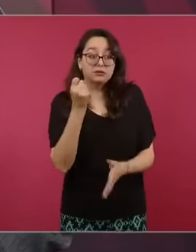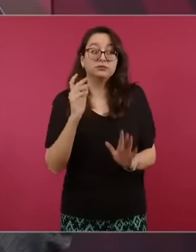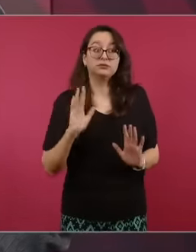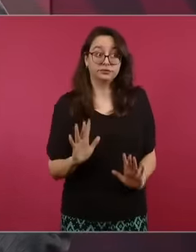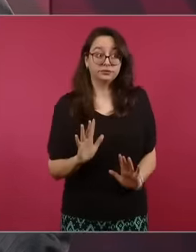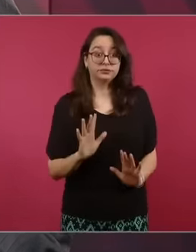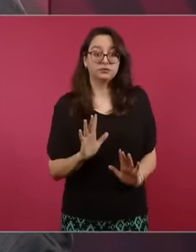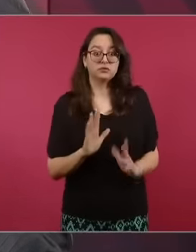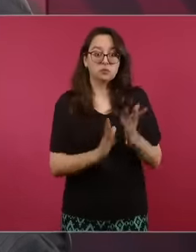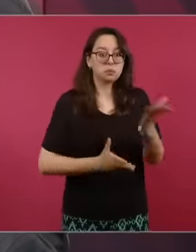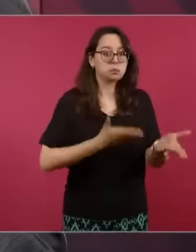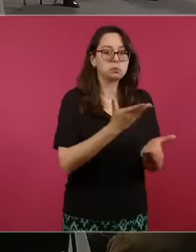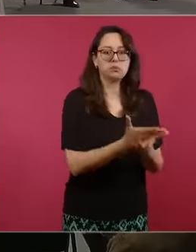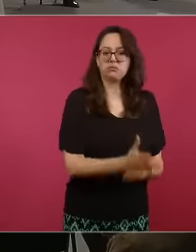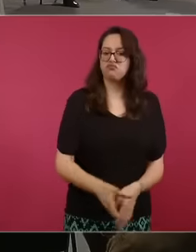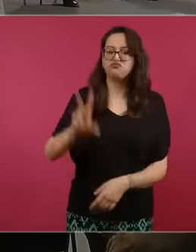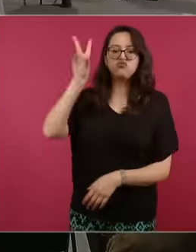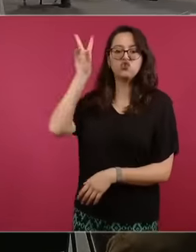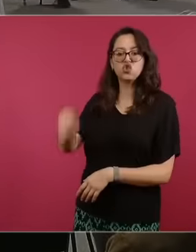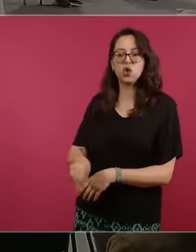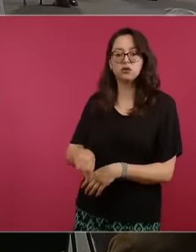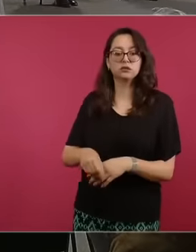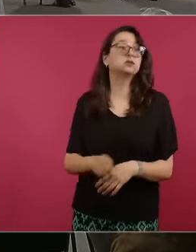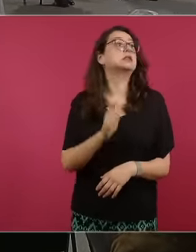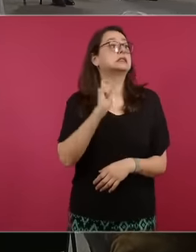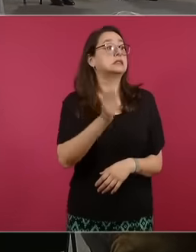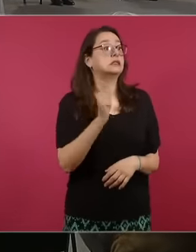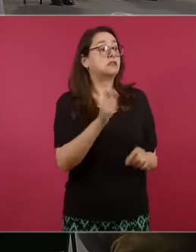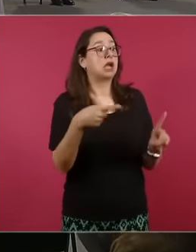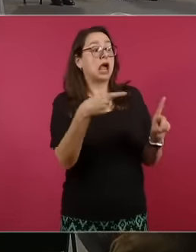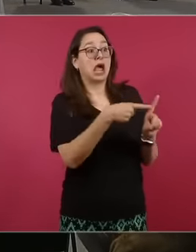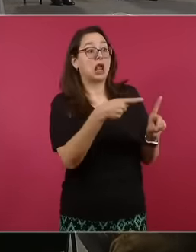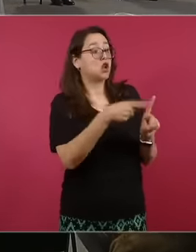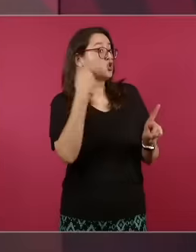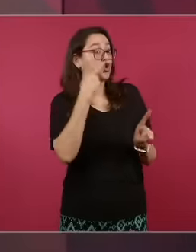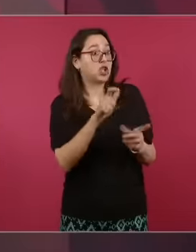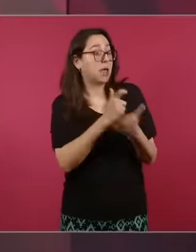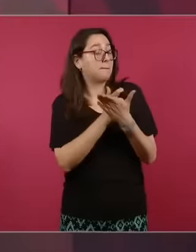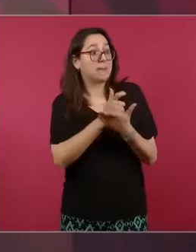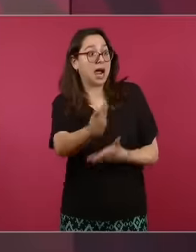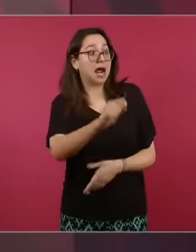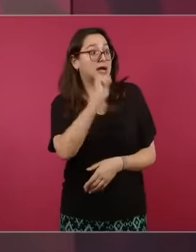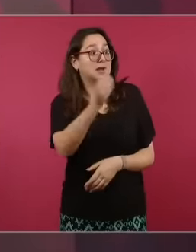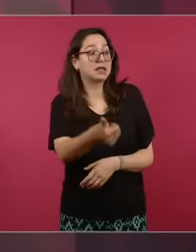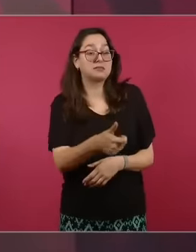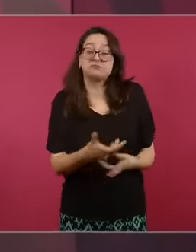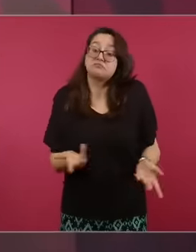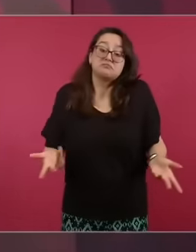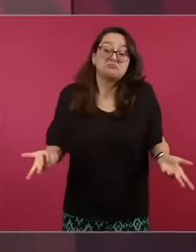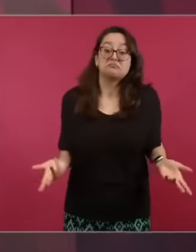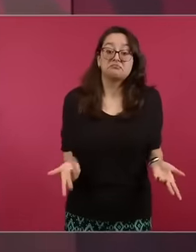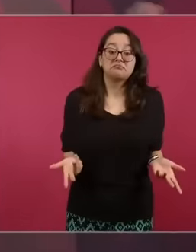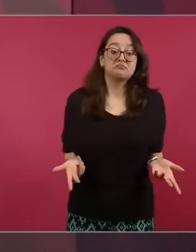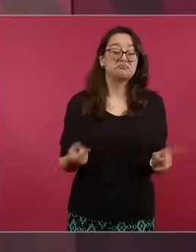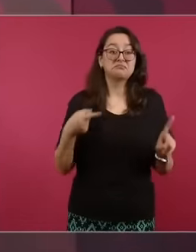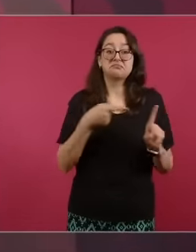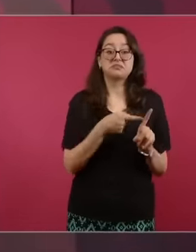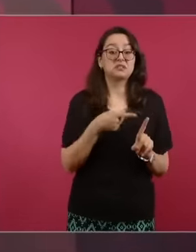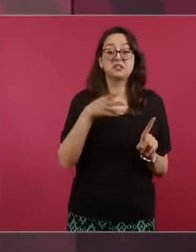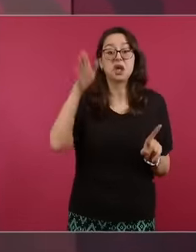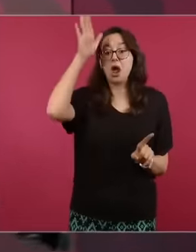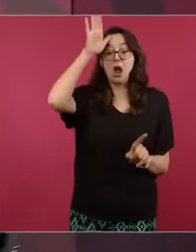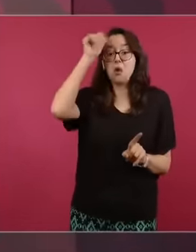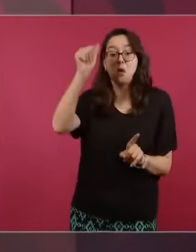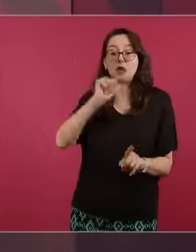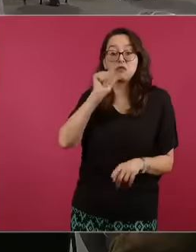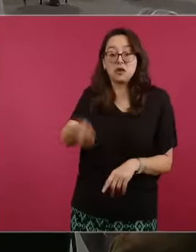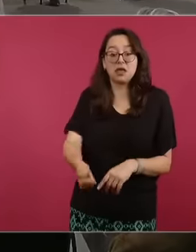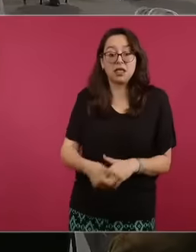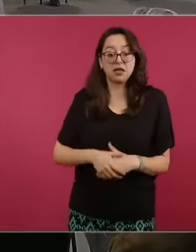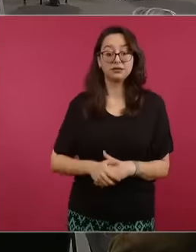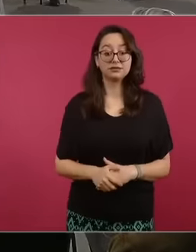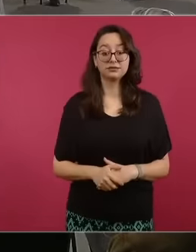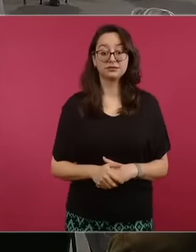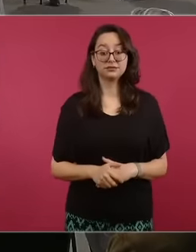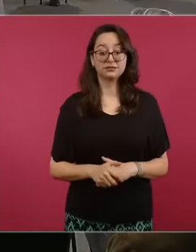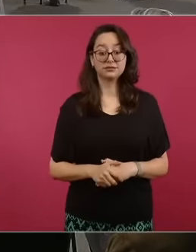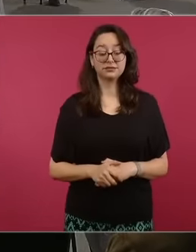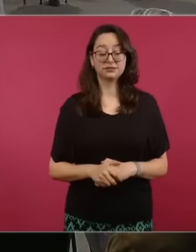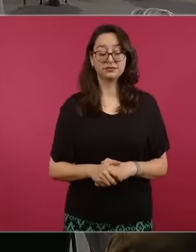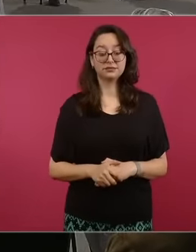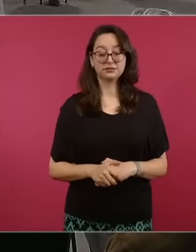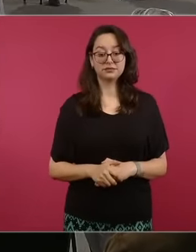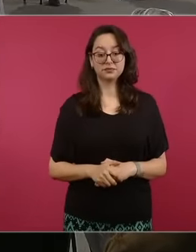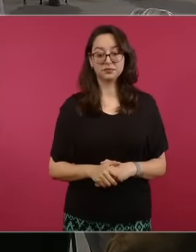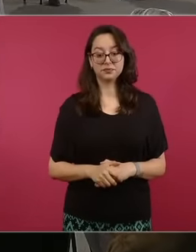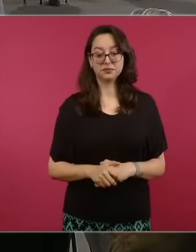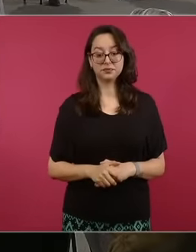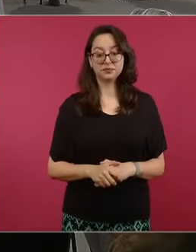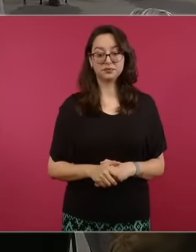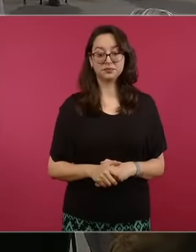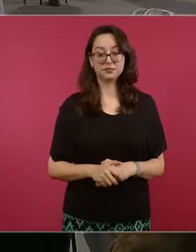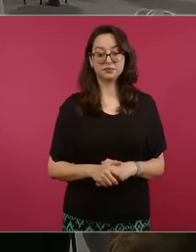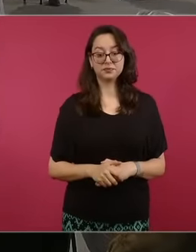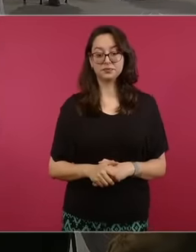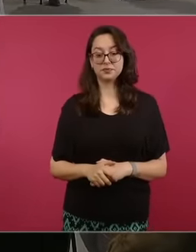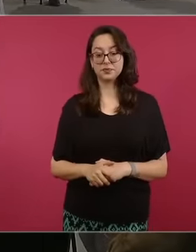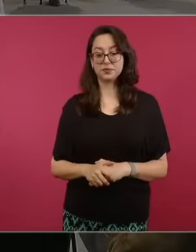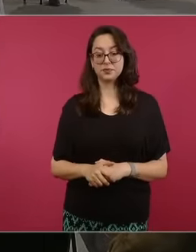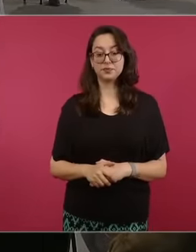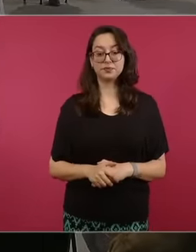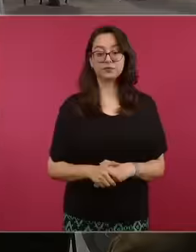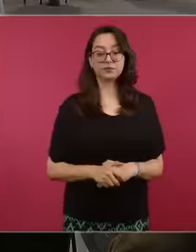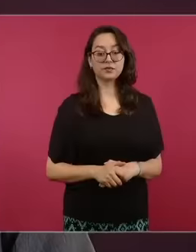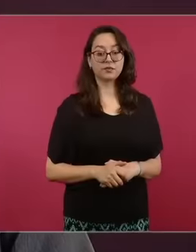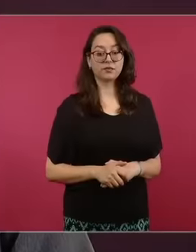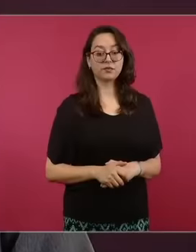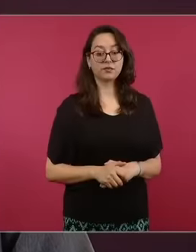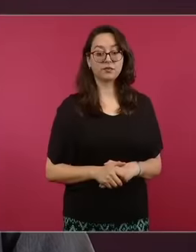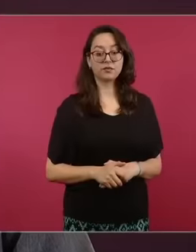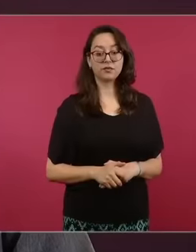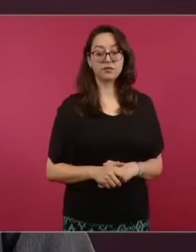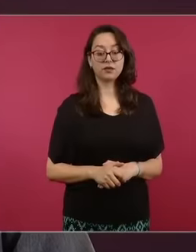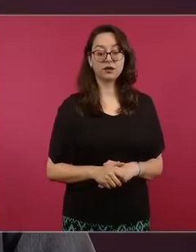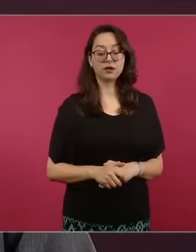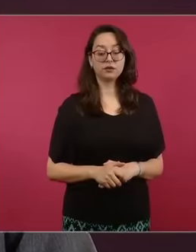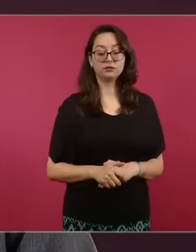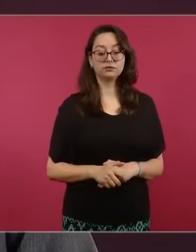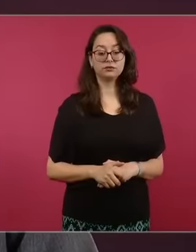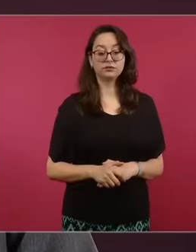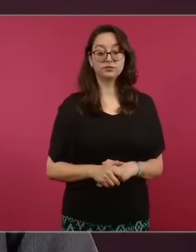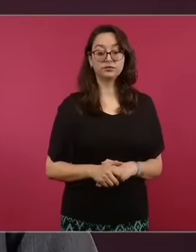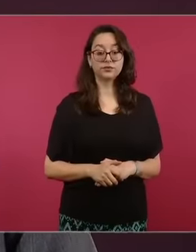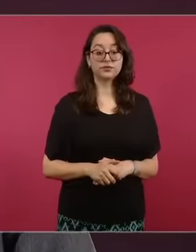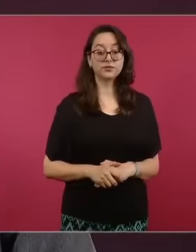he did not want to pay anything, he did not agree with this, nothing. more I tell you that even